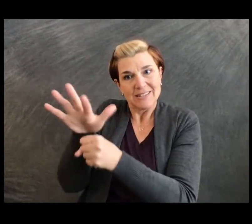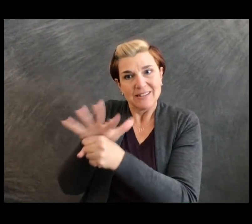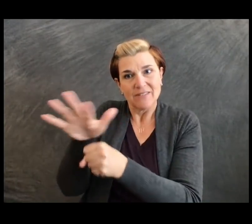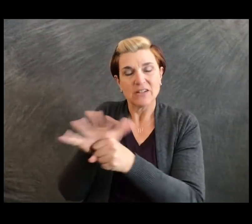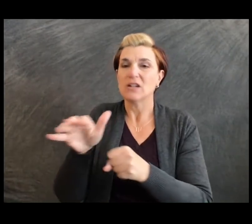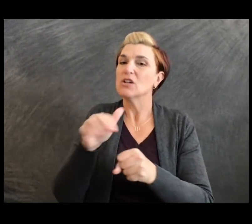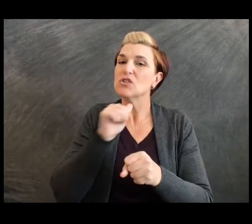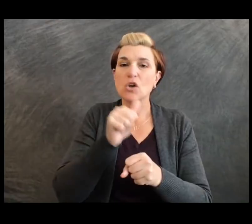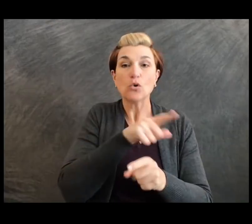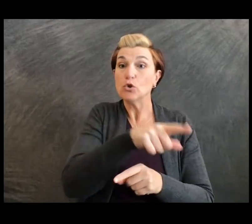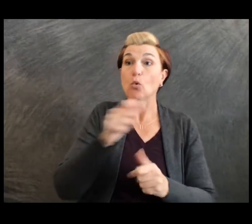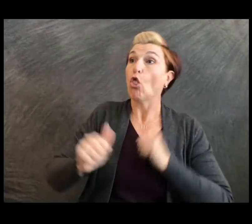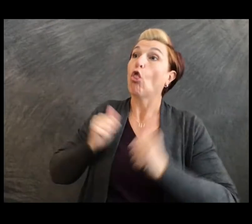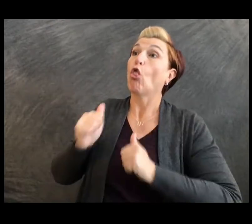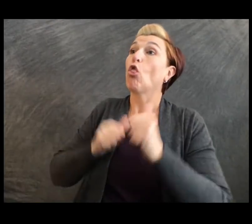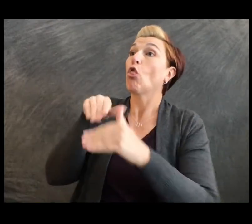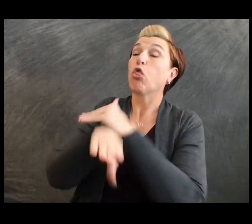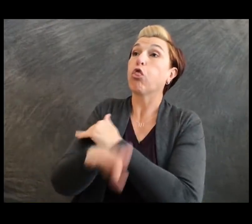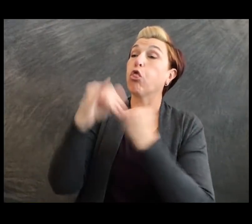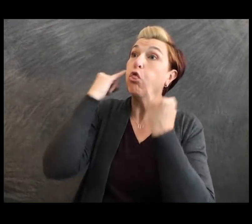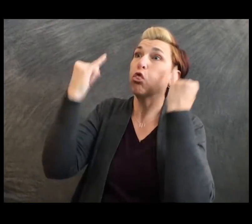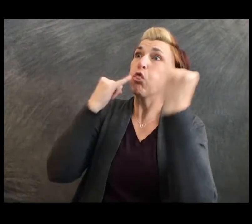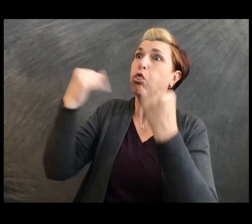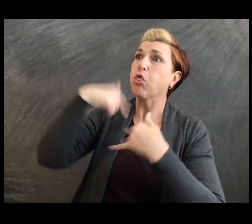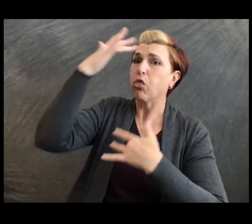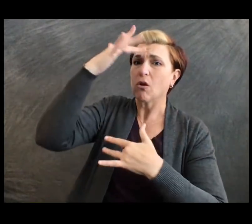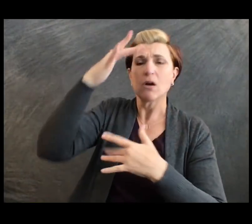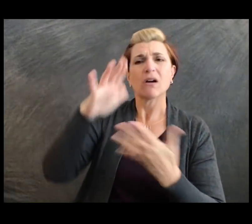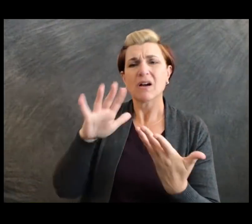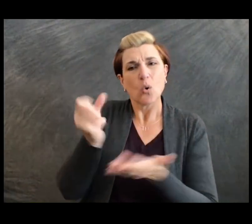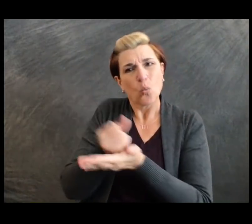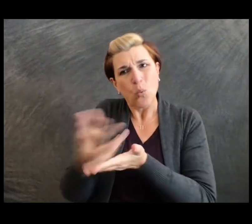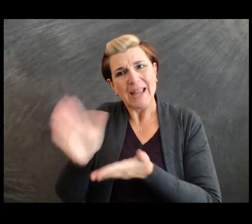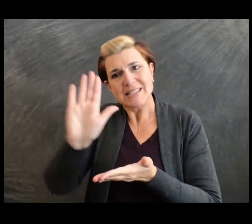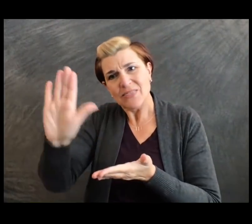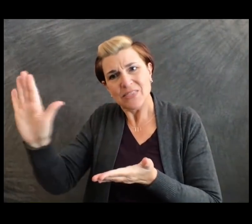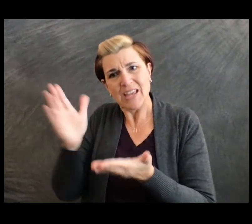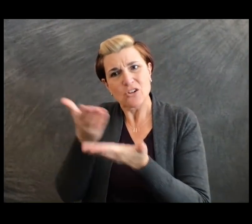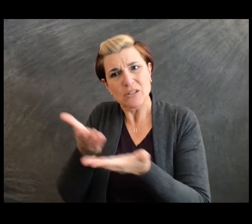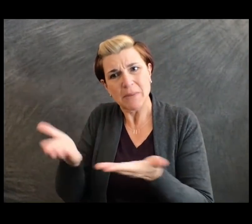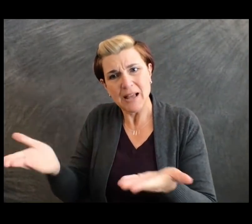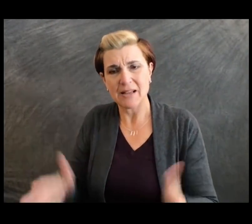mentioned the Surgeon General has been pushing this please put off canceled